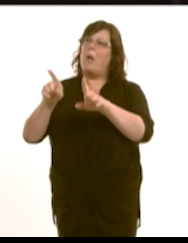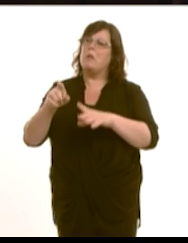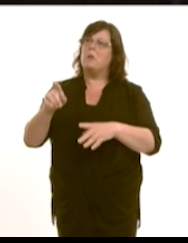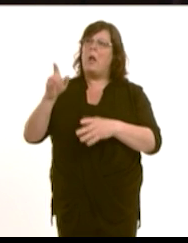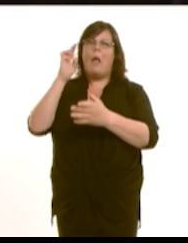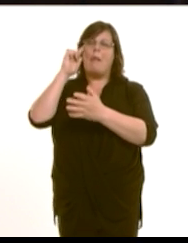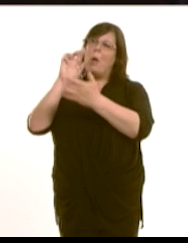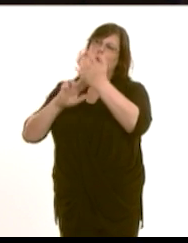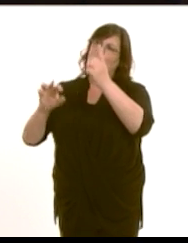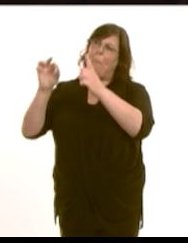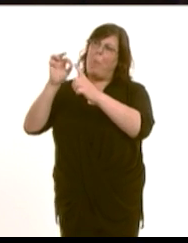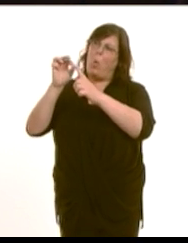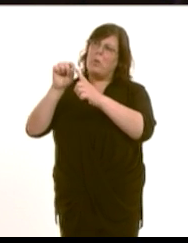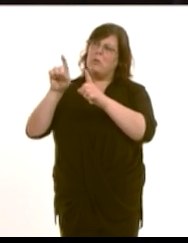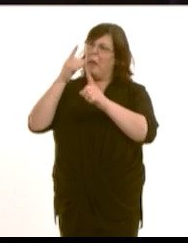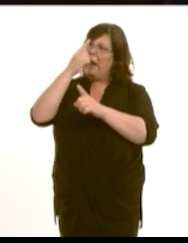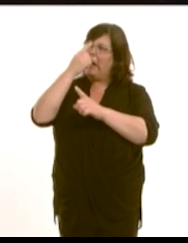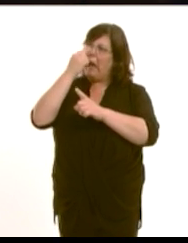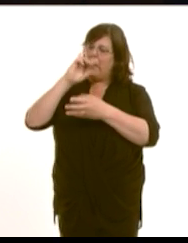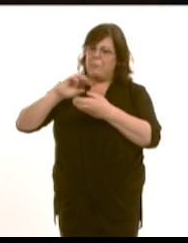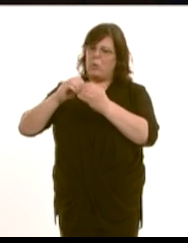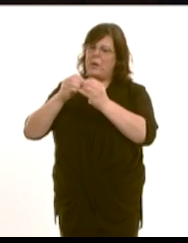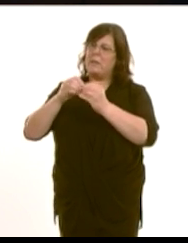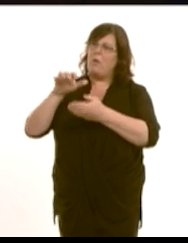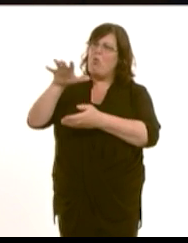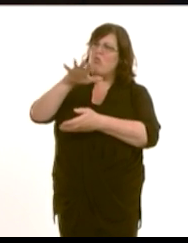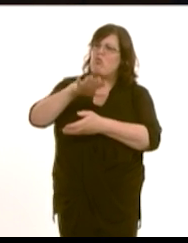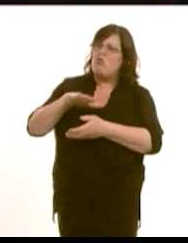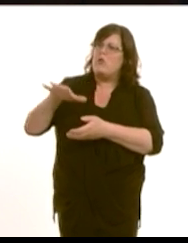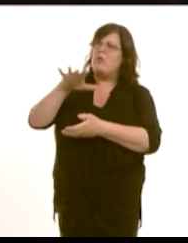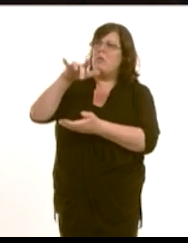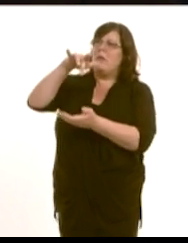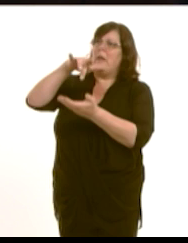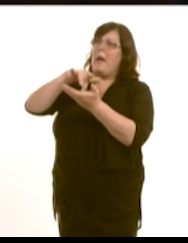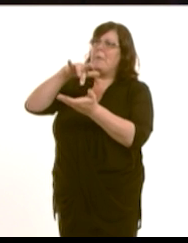Newport as a regional capital in its own right, the capital of the former county of Gwent,